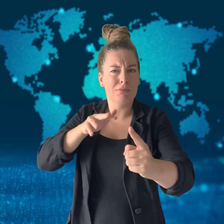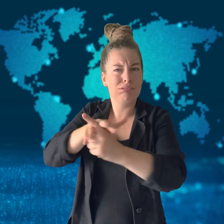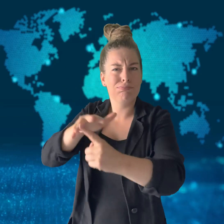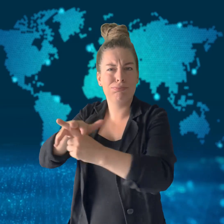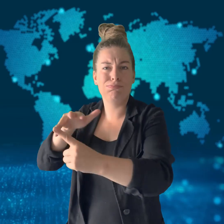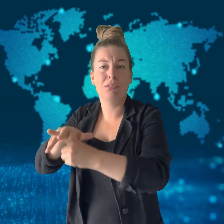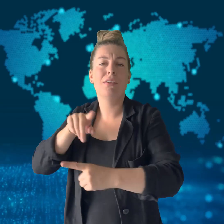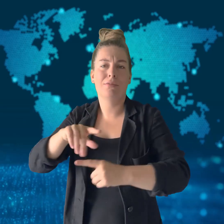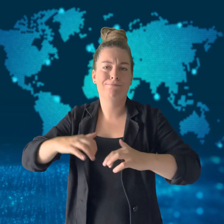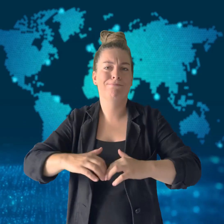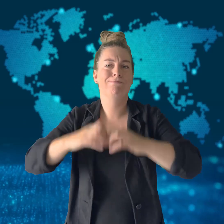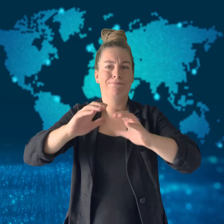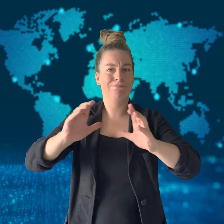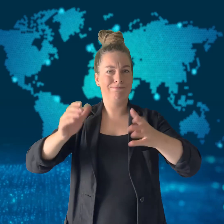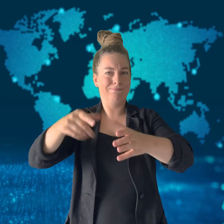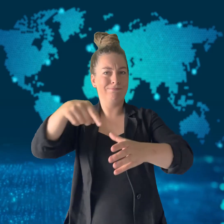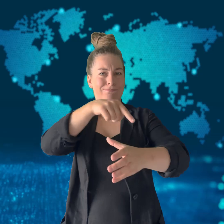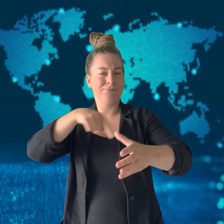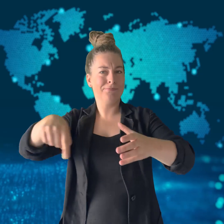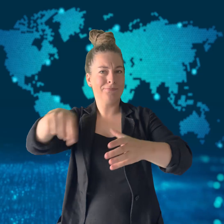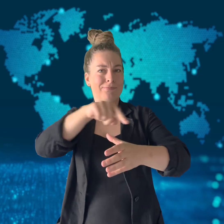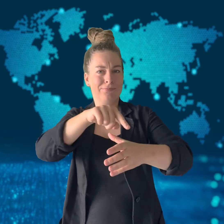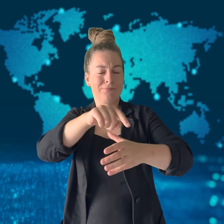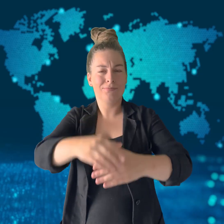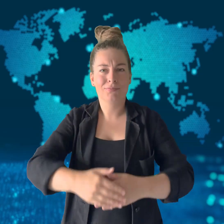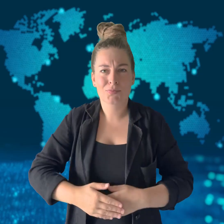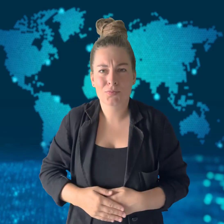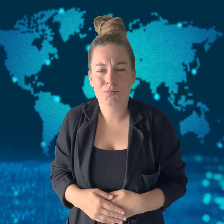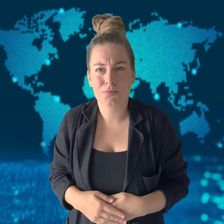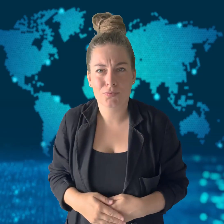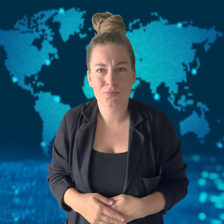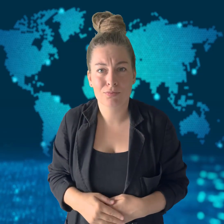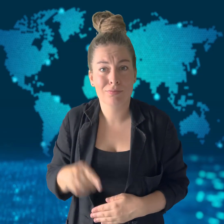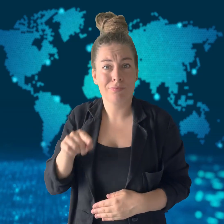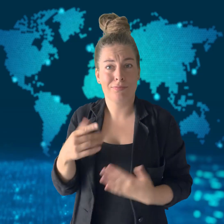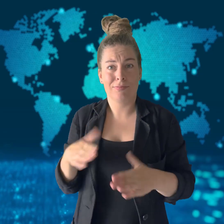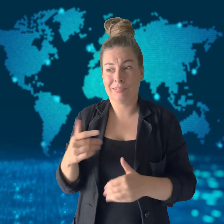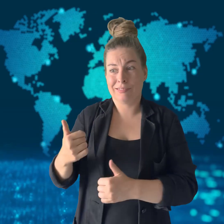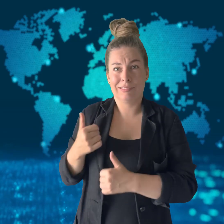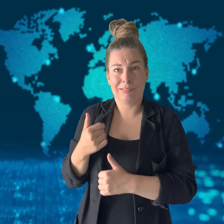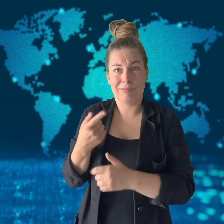According to authorities, the soldier was hospitalized